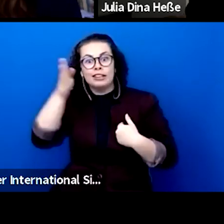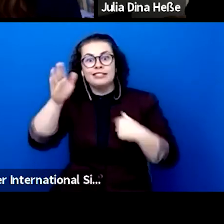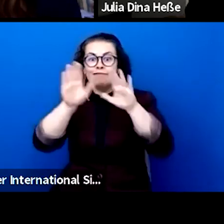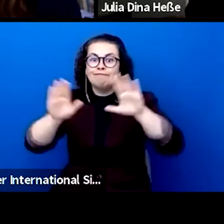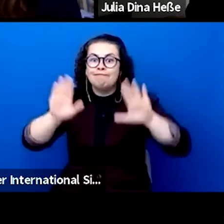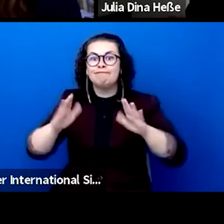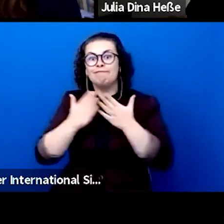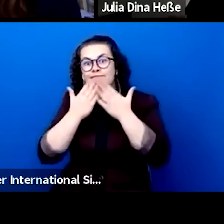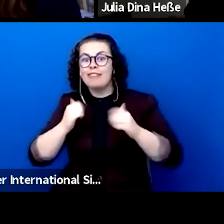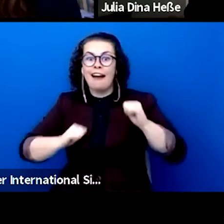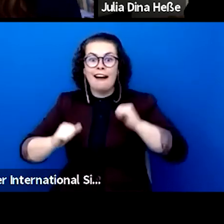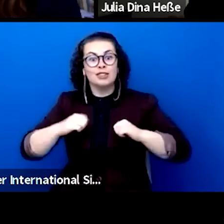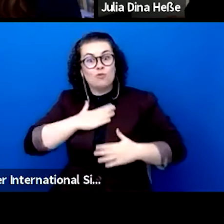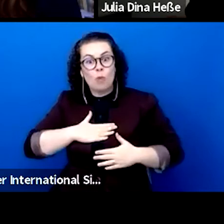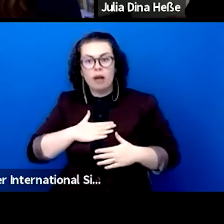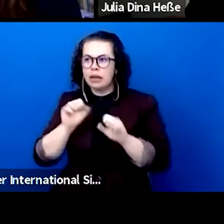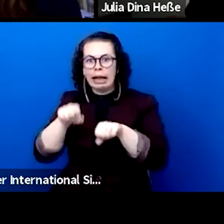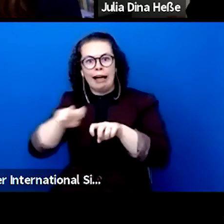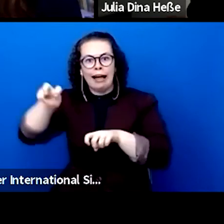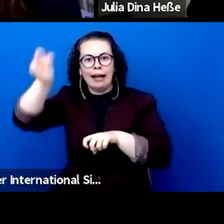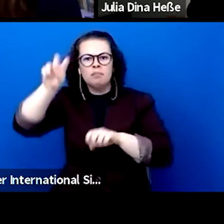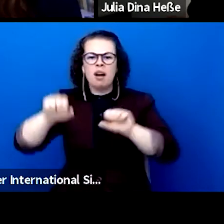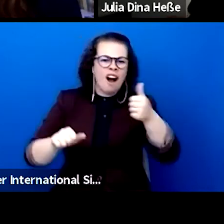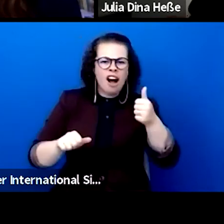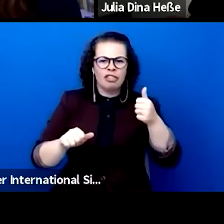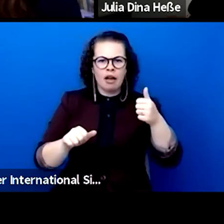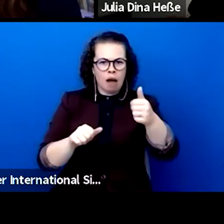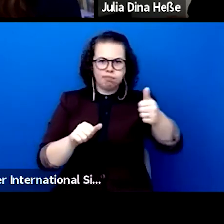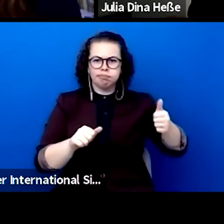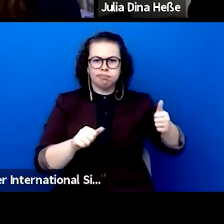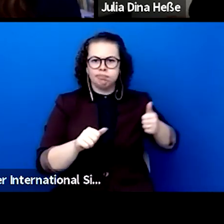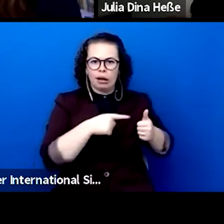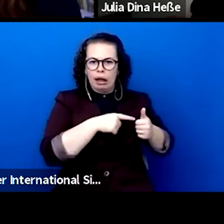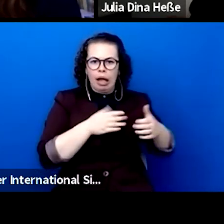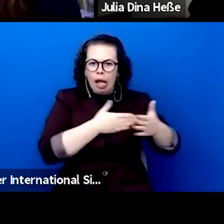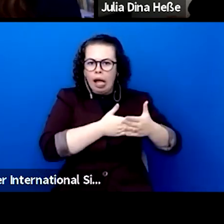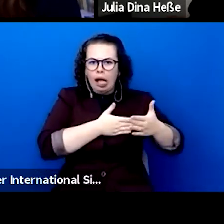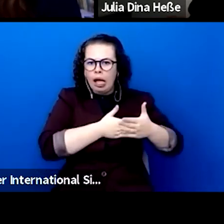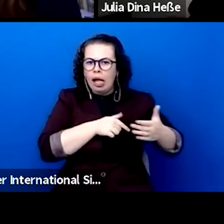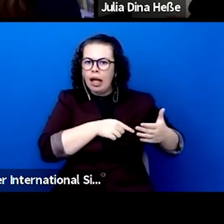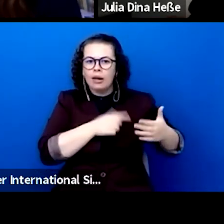something that we need to work with I think and try to create spaces and places and infrastructure